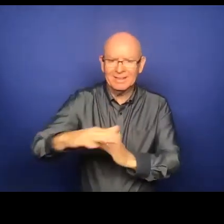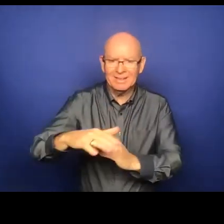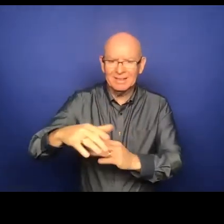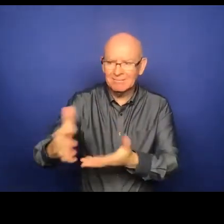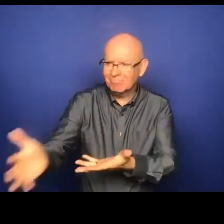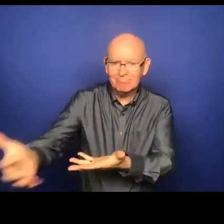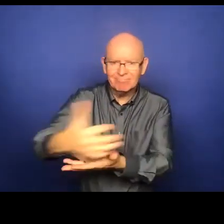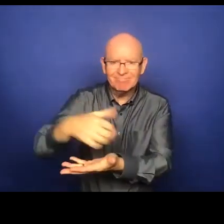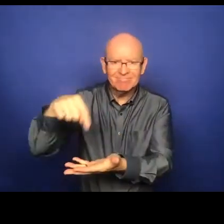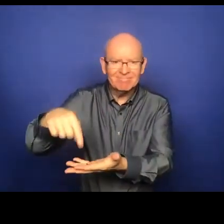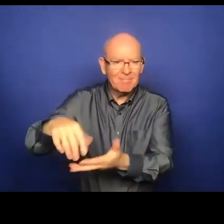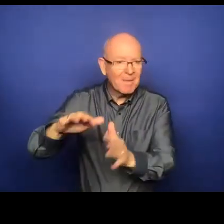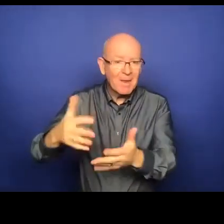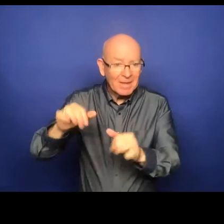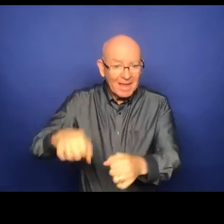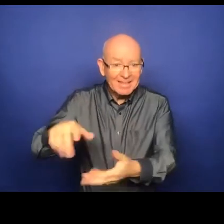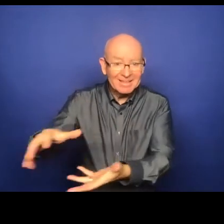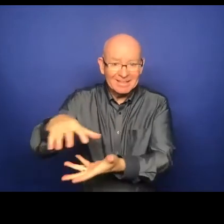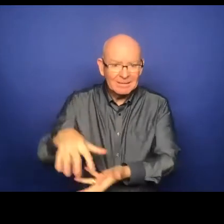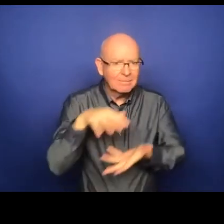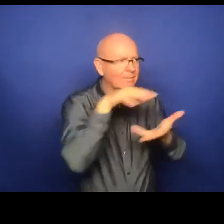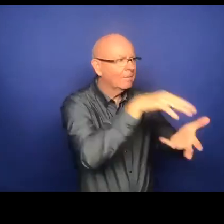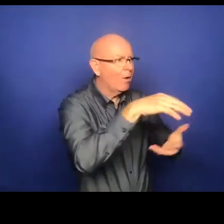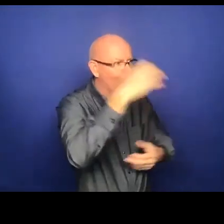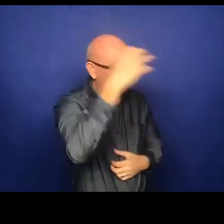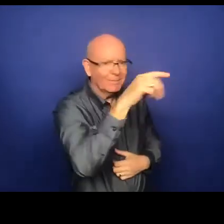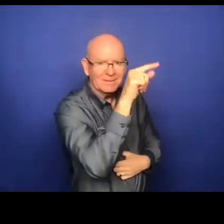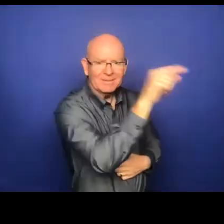statisticians. I think as a conclusion,